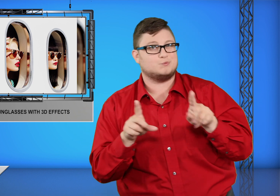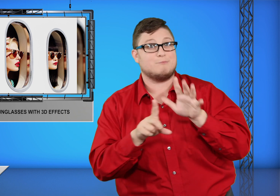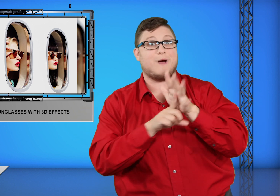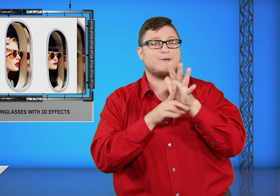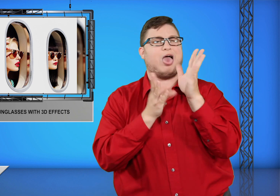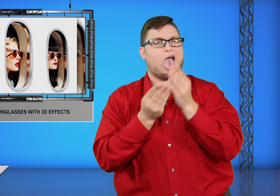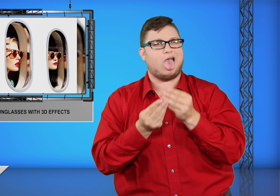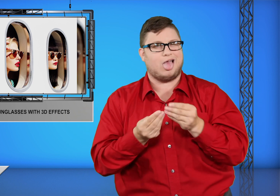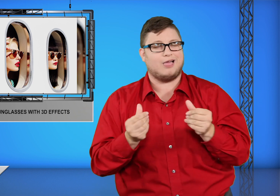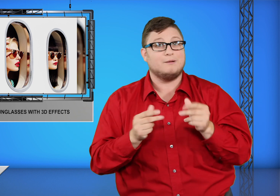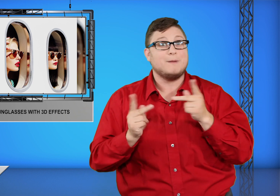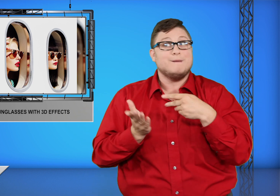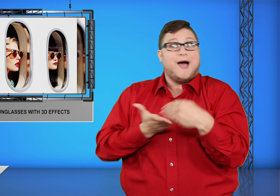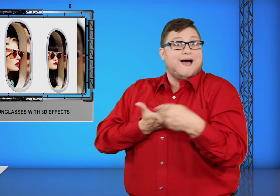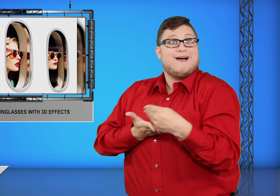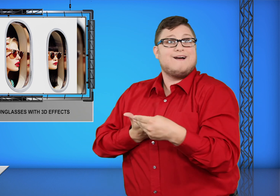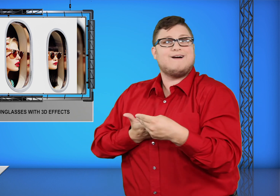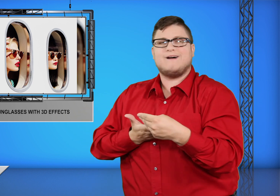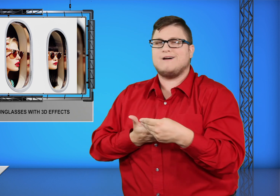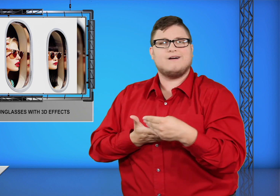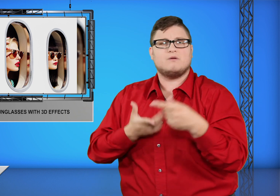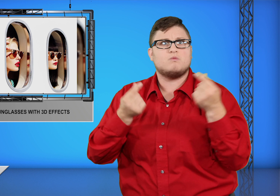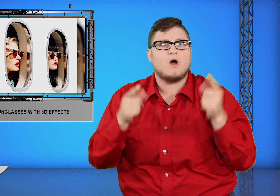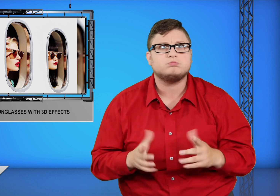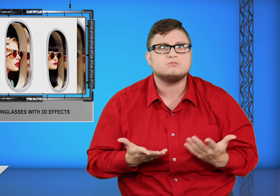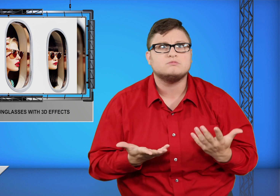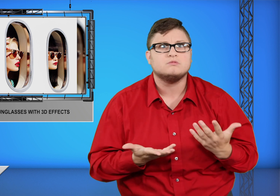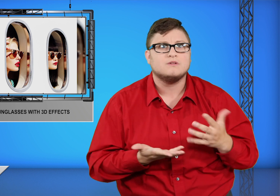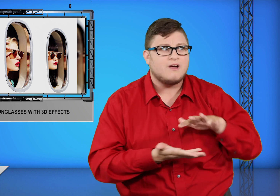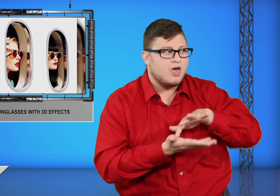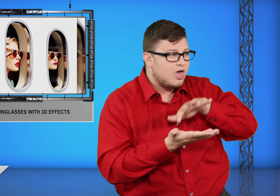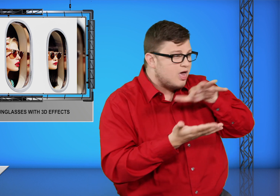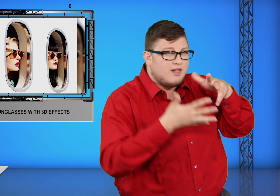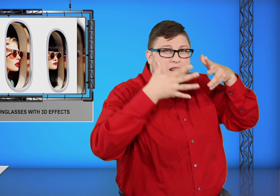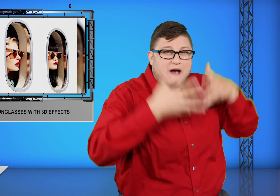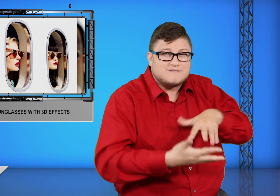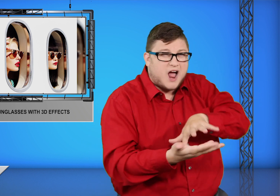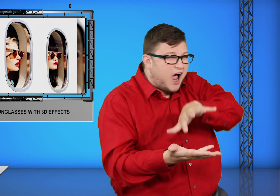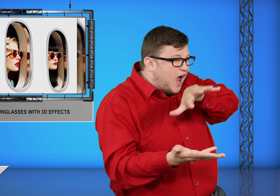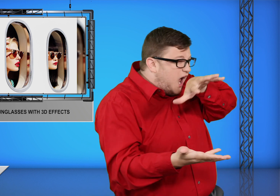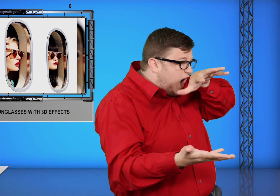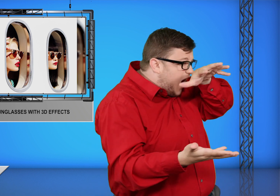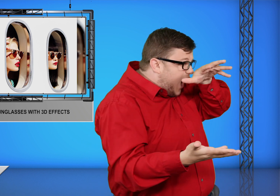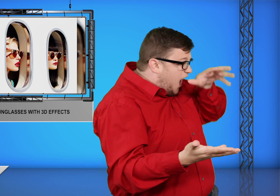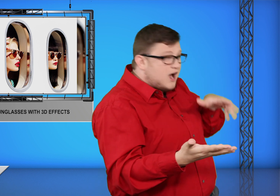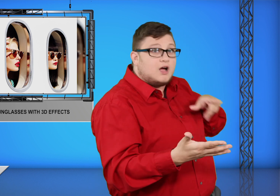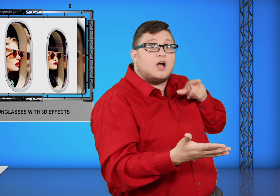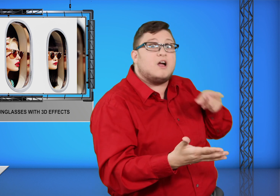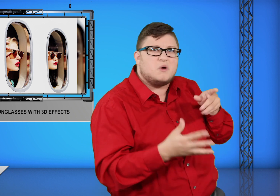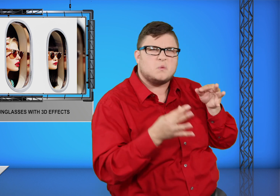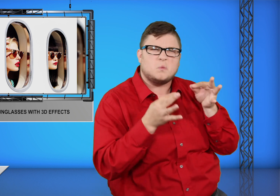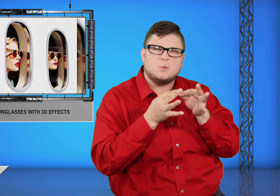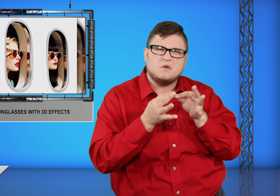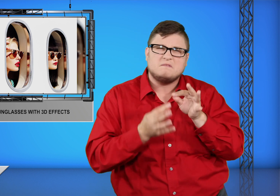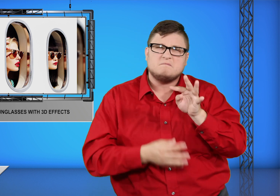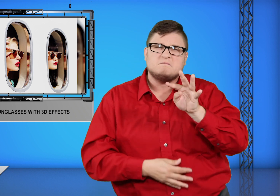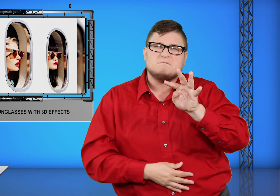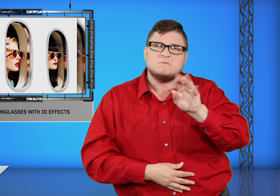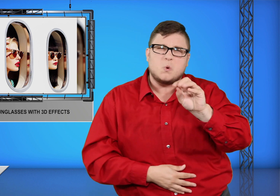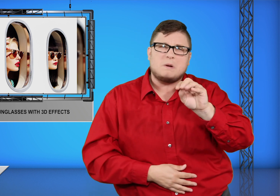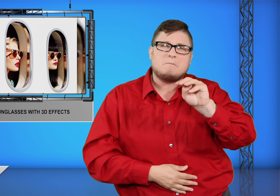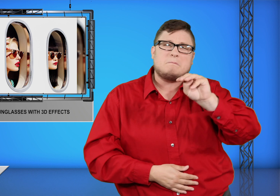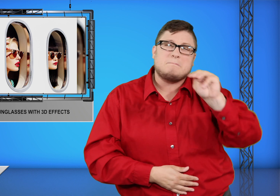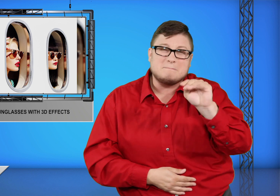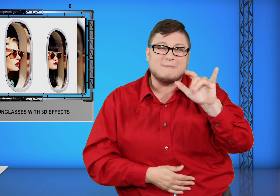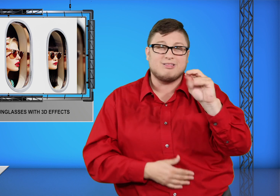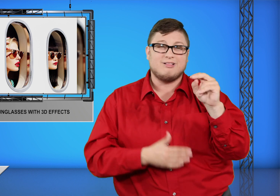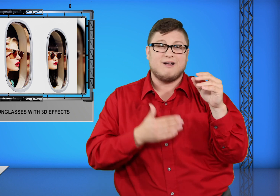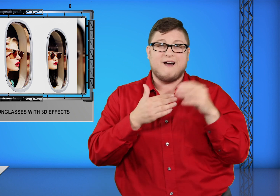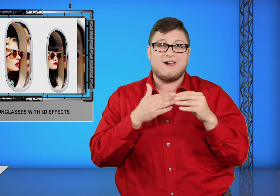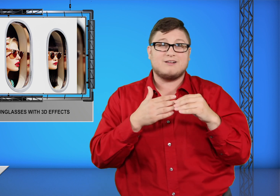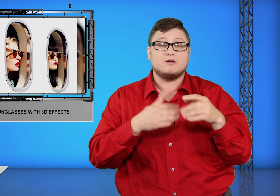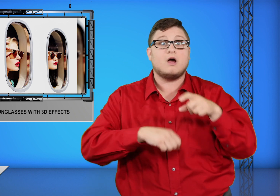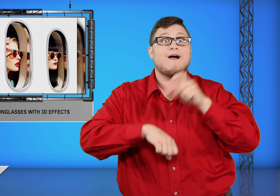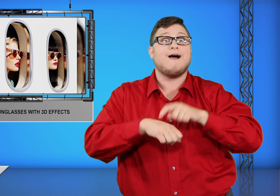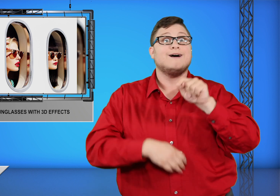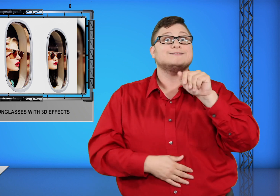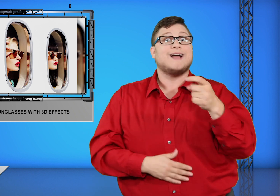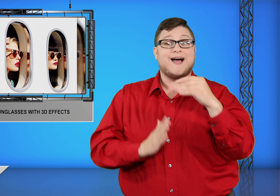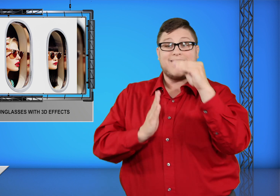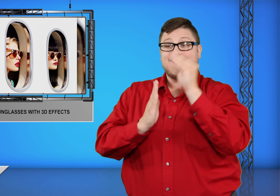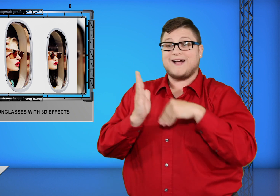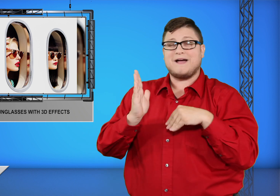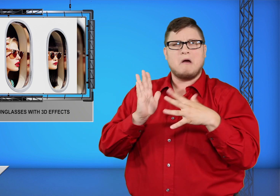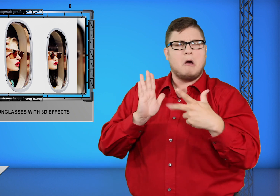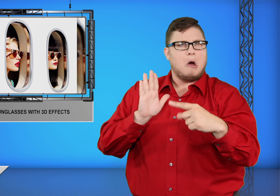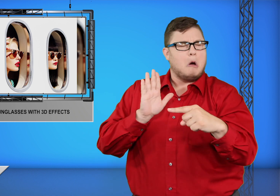However the hype fizzled and the company had to take a nearly $40 million write-down for